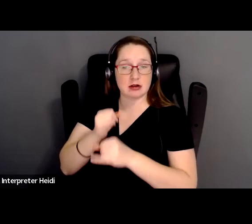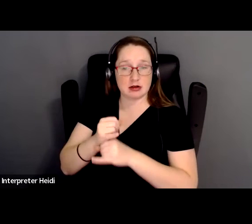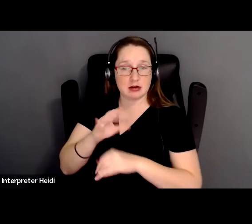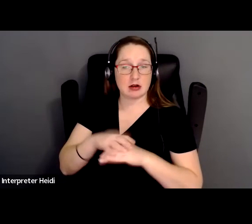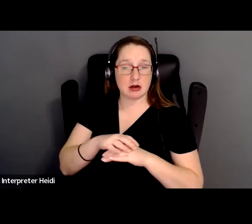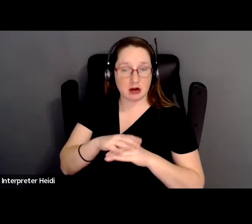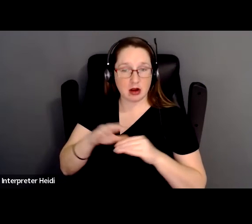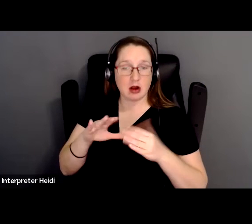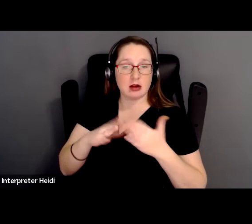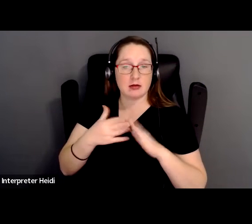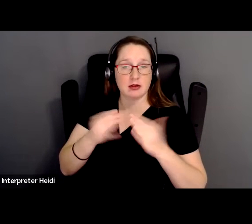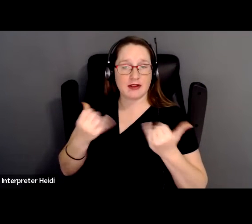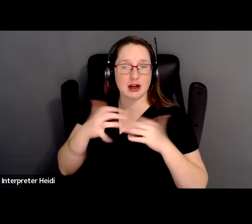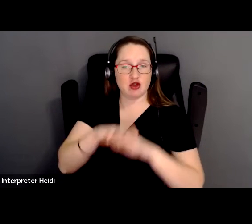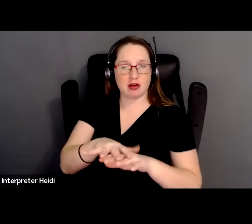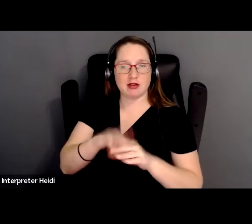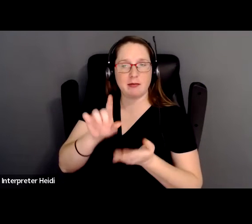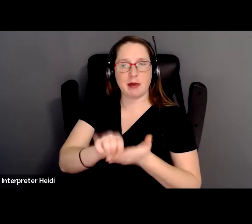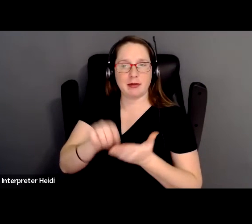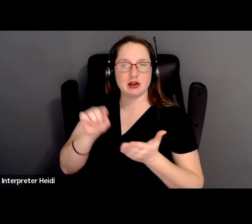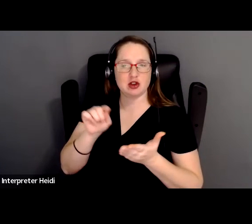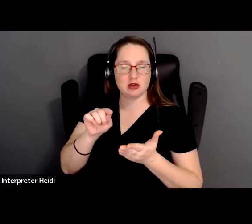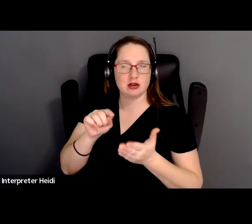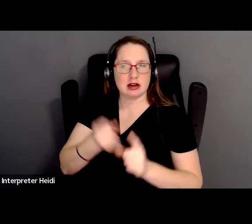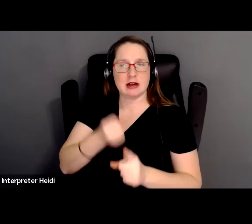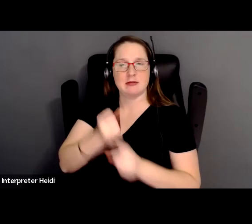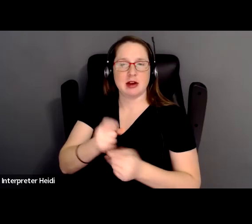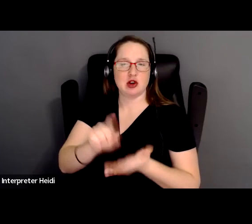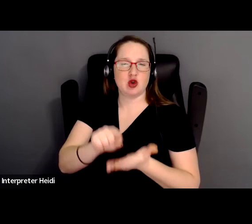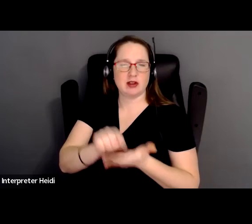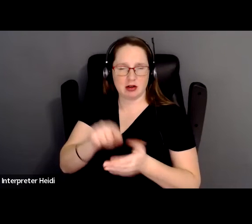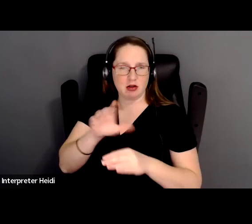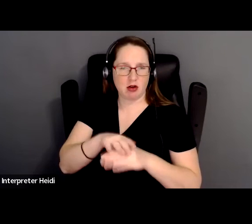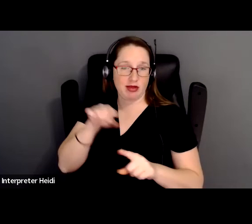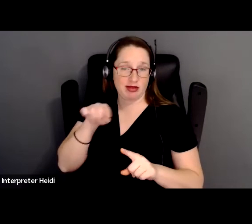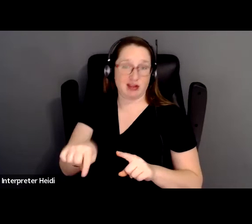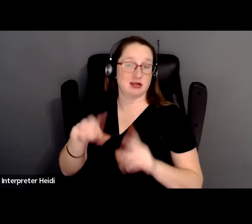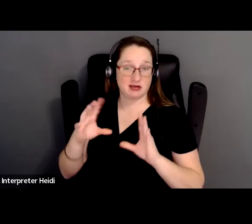has published an issue of our Impact Newsletter on this conference that's